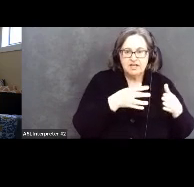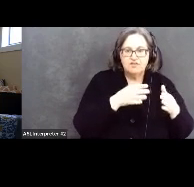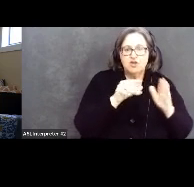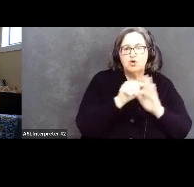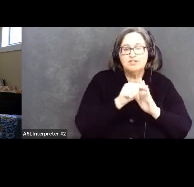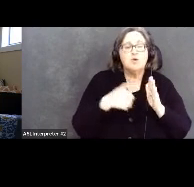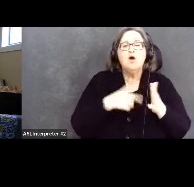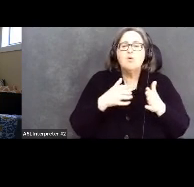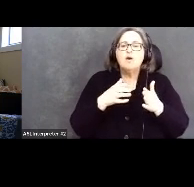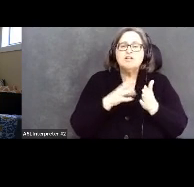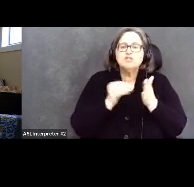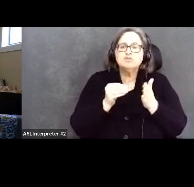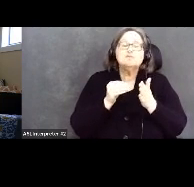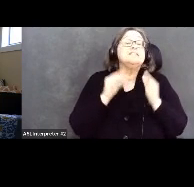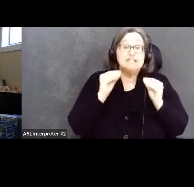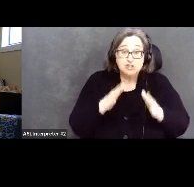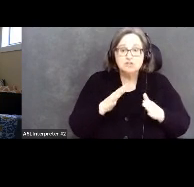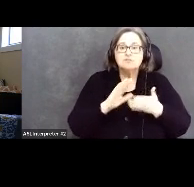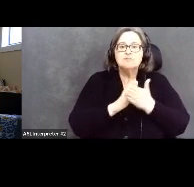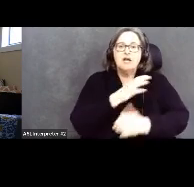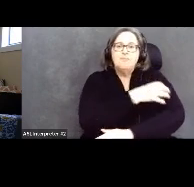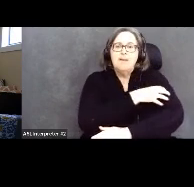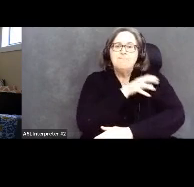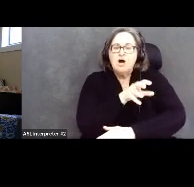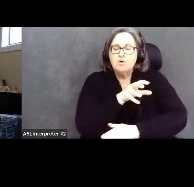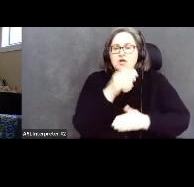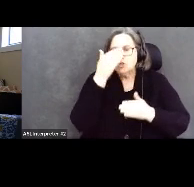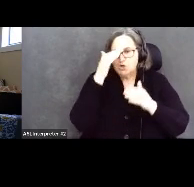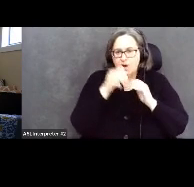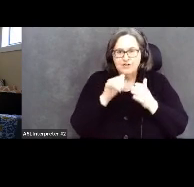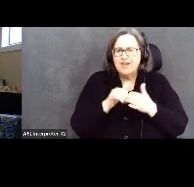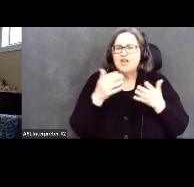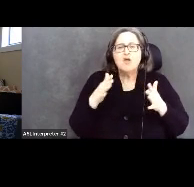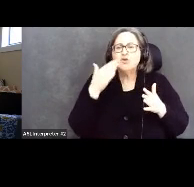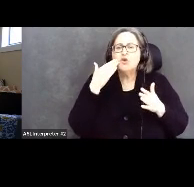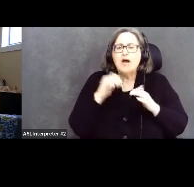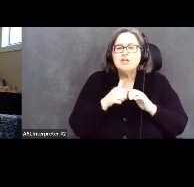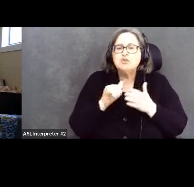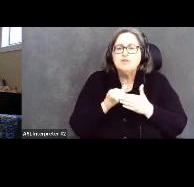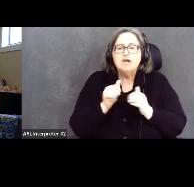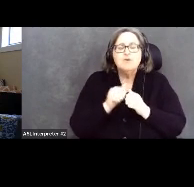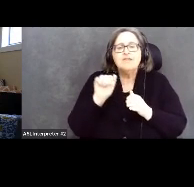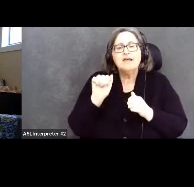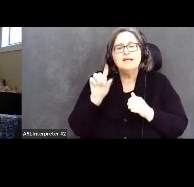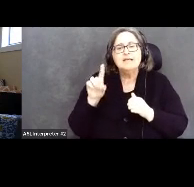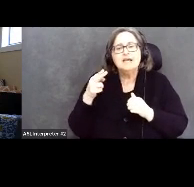to be empowered that they know how to do this. They already do it for students with ADHD and learning disabilities. Next slide.